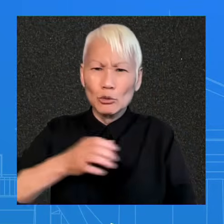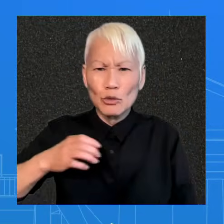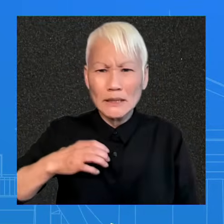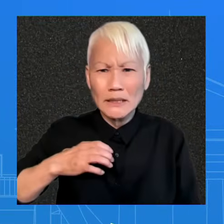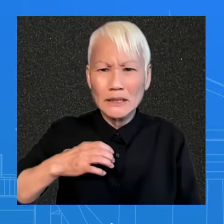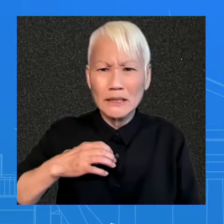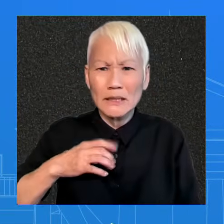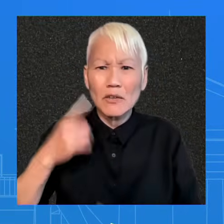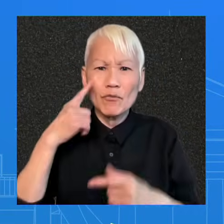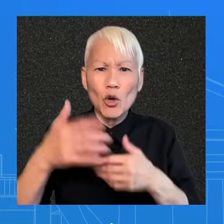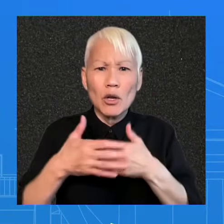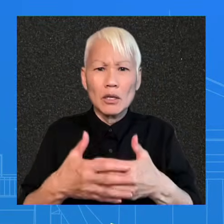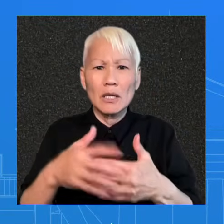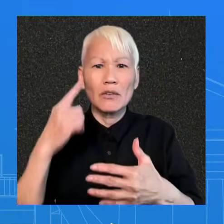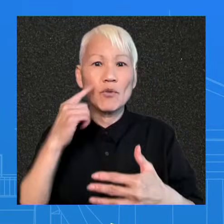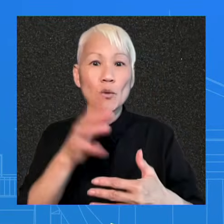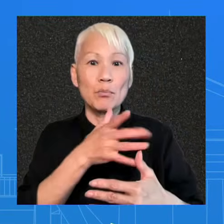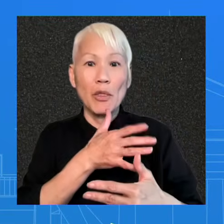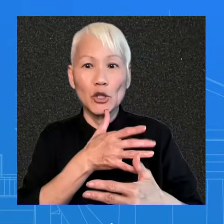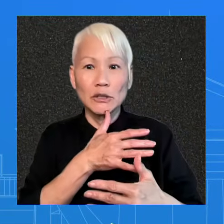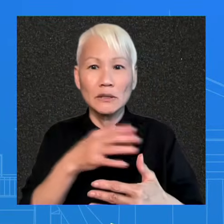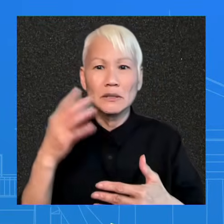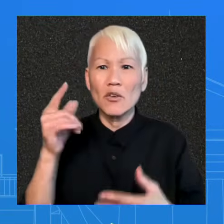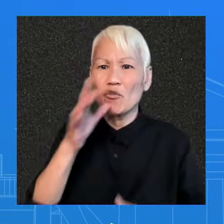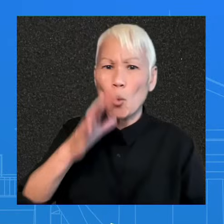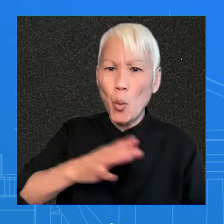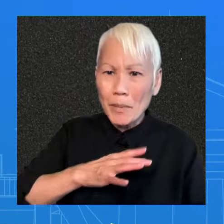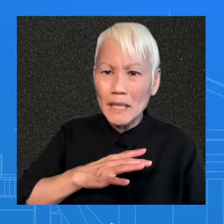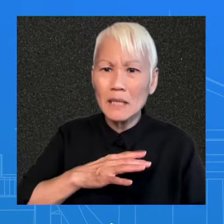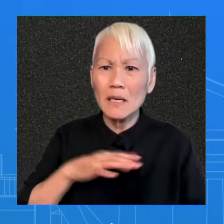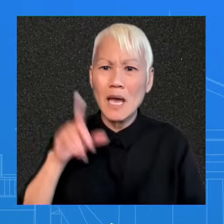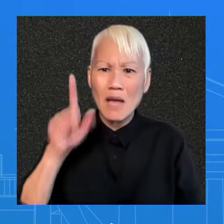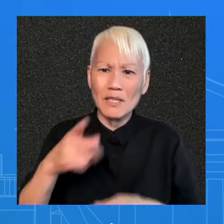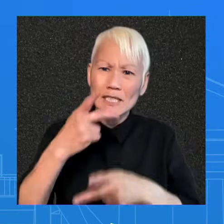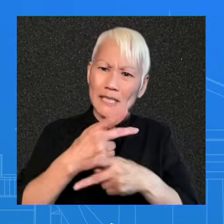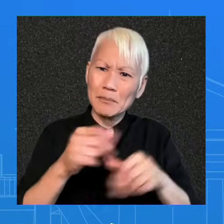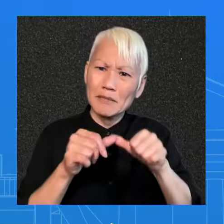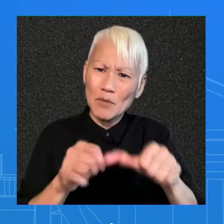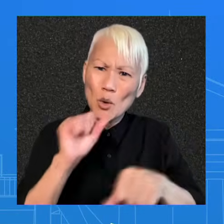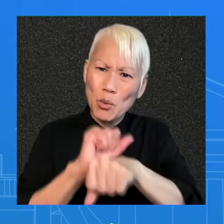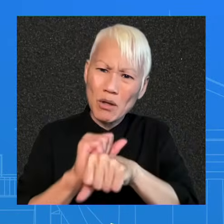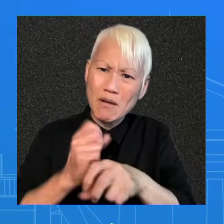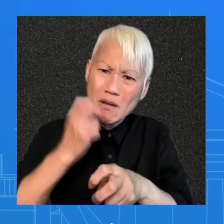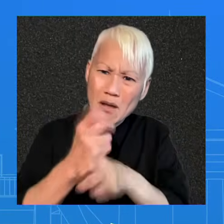that we need to continue to work very hard towards. Making sure that the wealthy pay --you know,